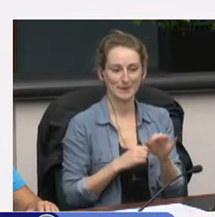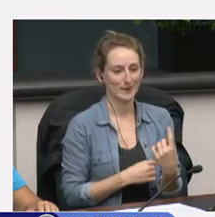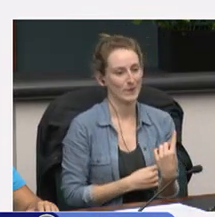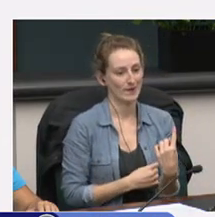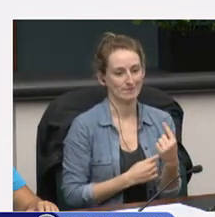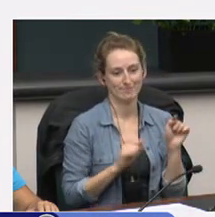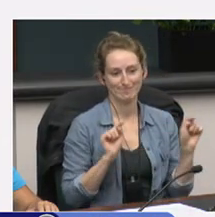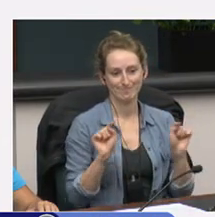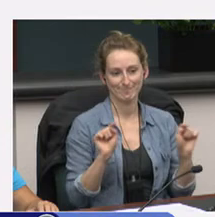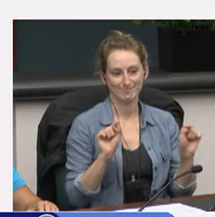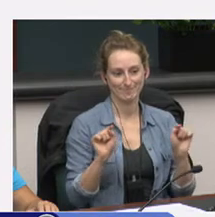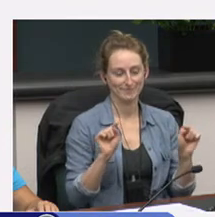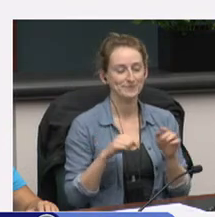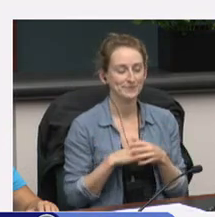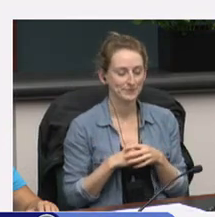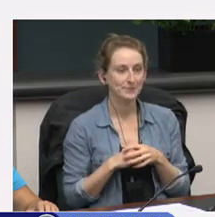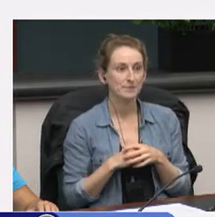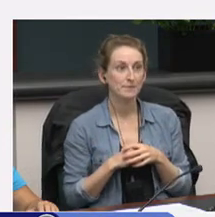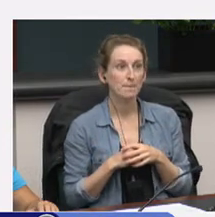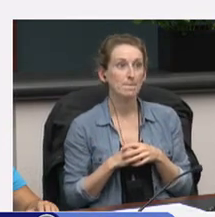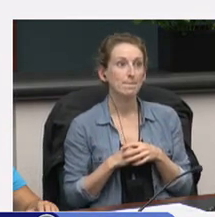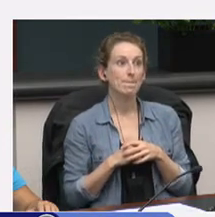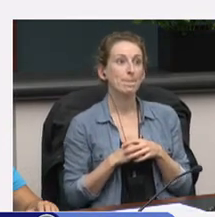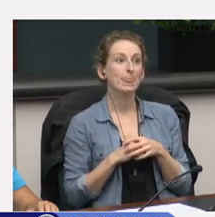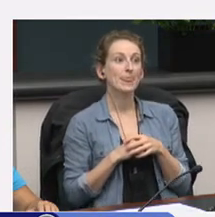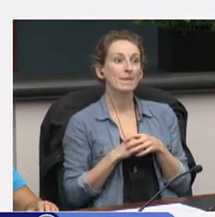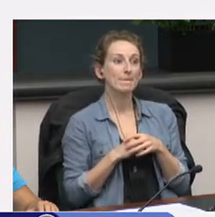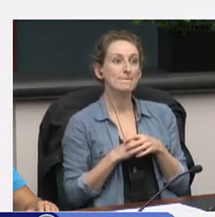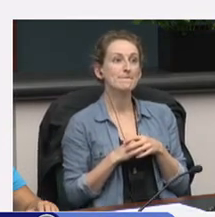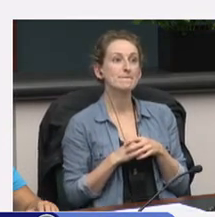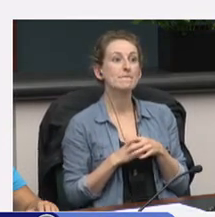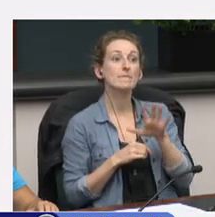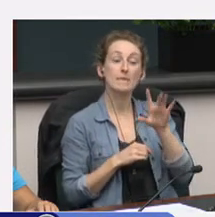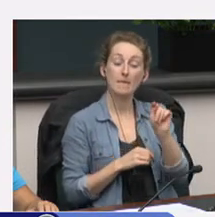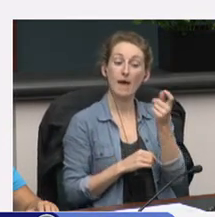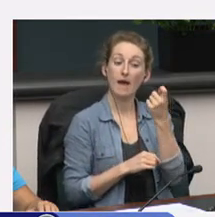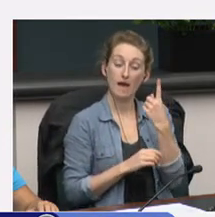choose to do both but there are two options if you do enter into the